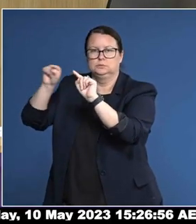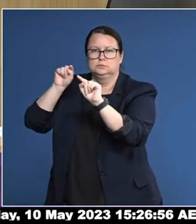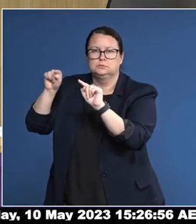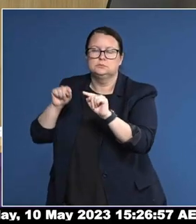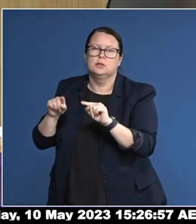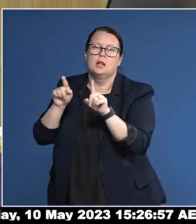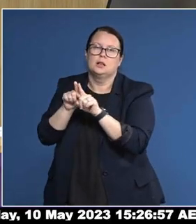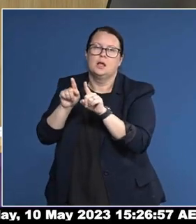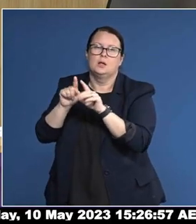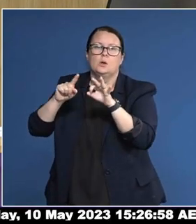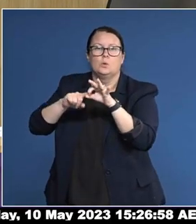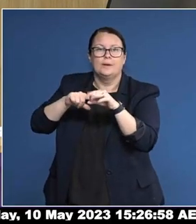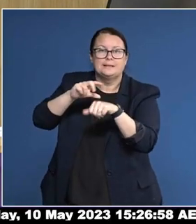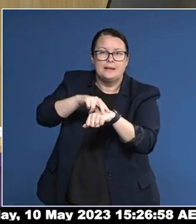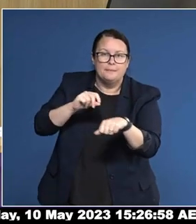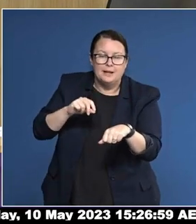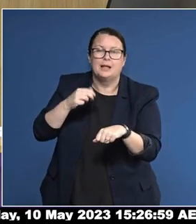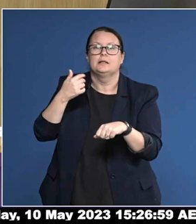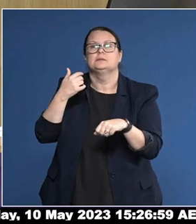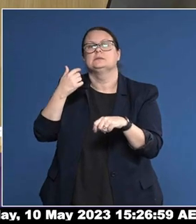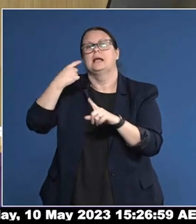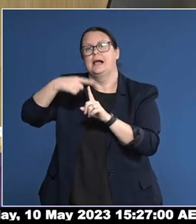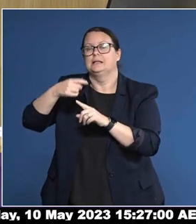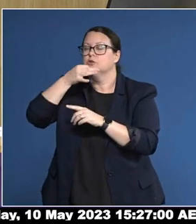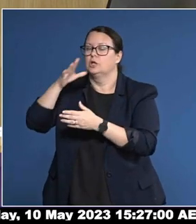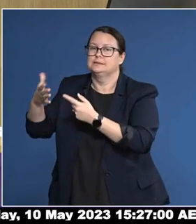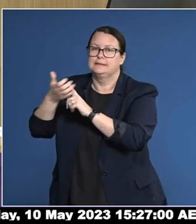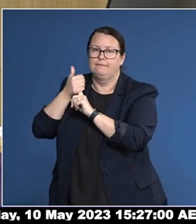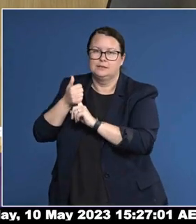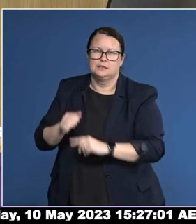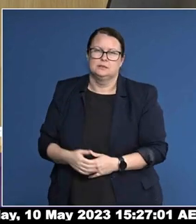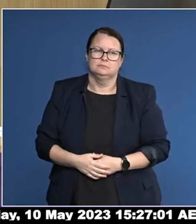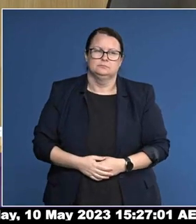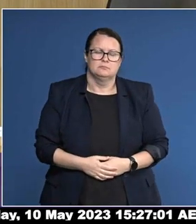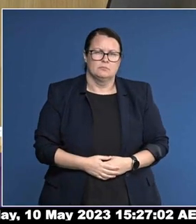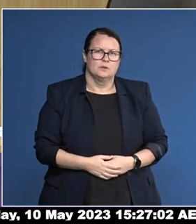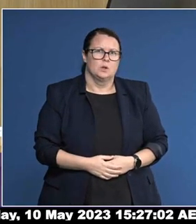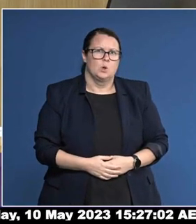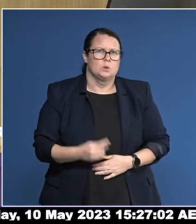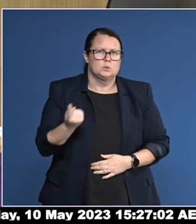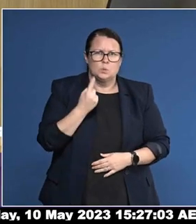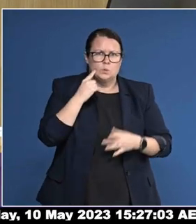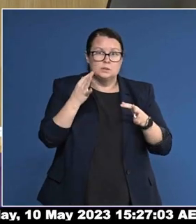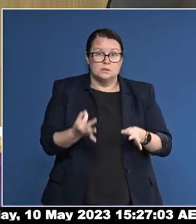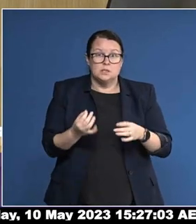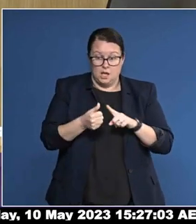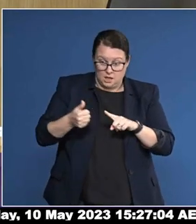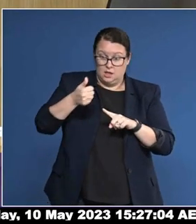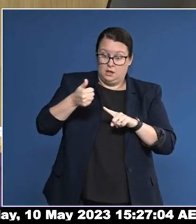Queensland Police Service and Child Safety. And who ultimately decides that? The most senior person at the end of the reporting line?